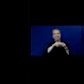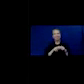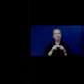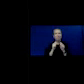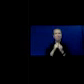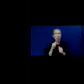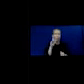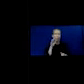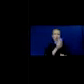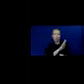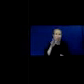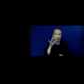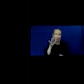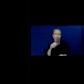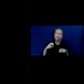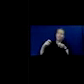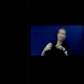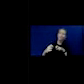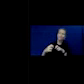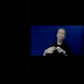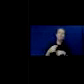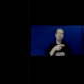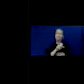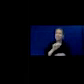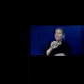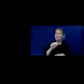We all had a conversation, Sarah involved as well.